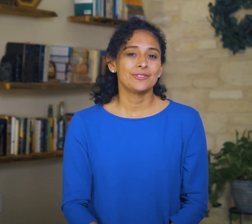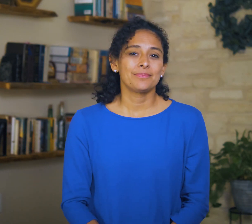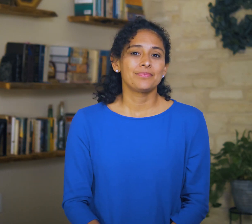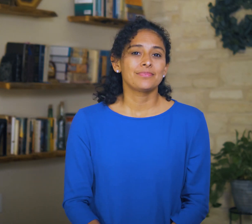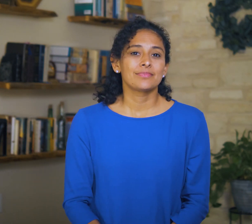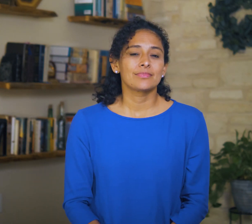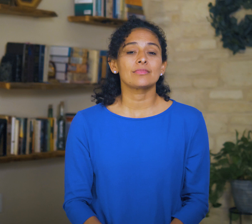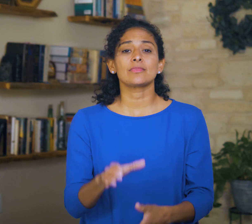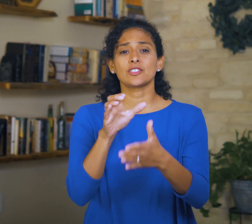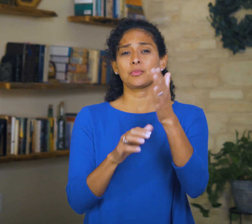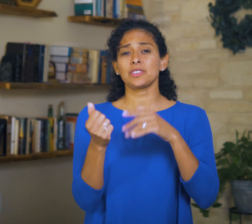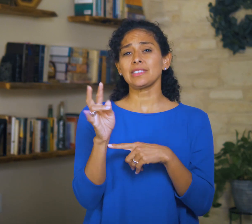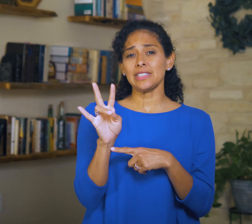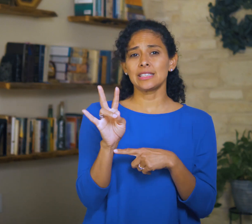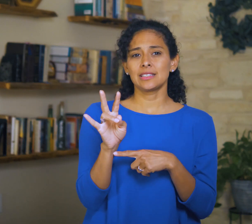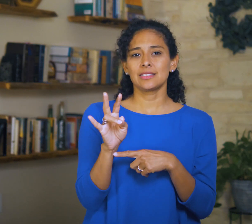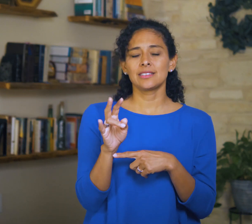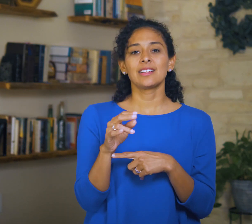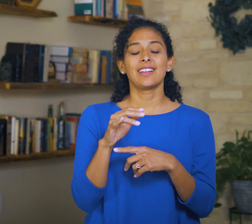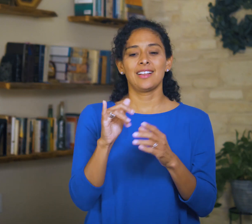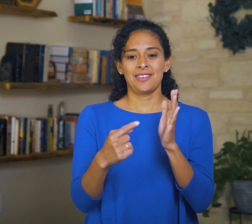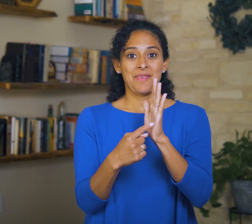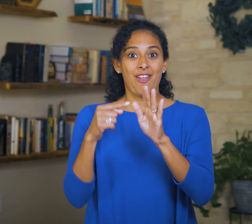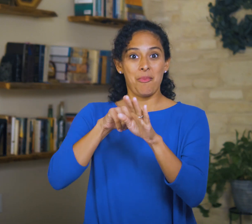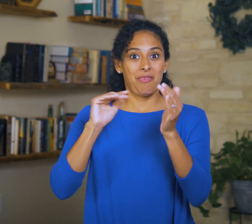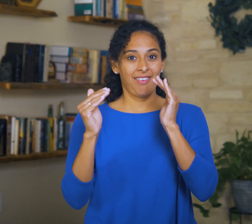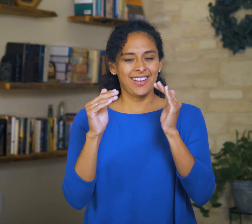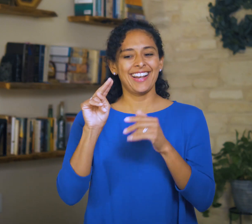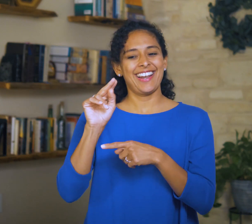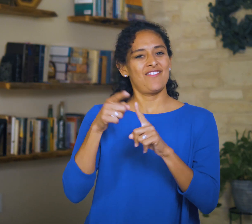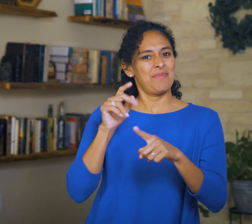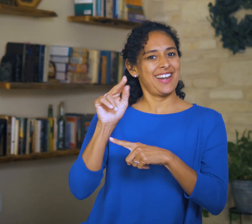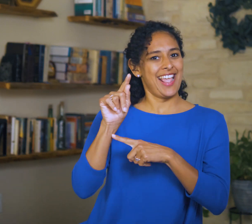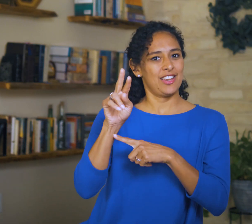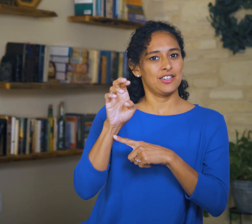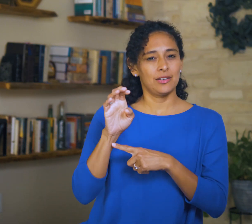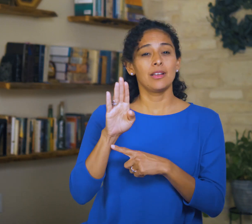Chapter 17 gives us a nature parable.